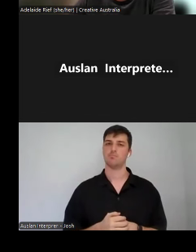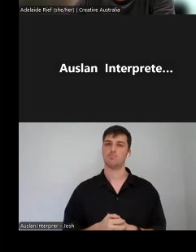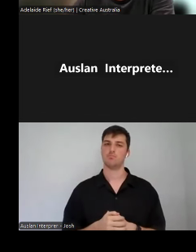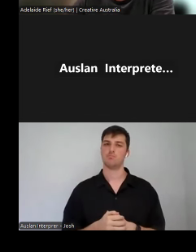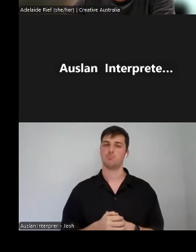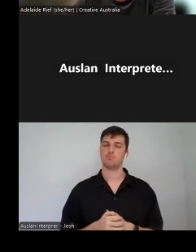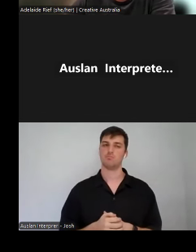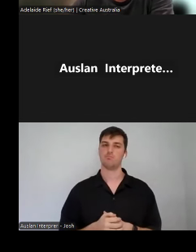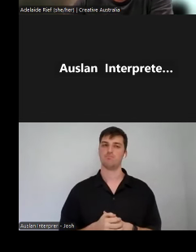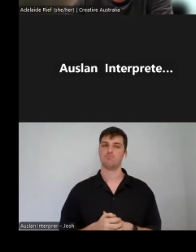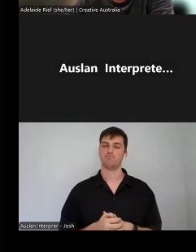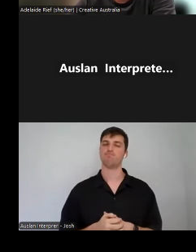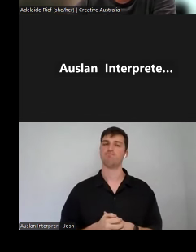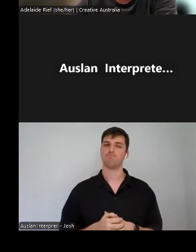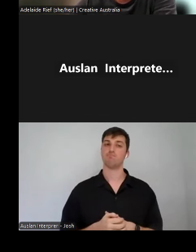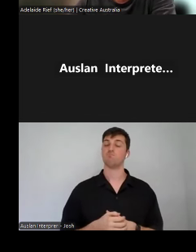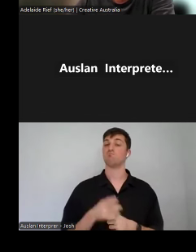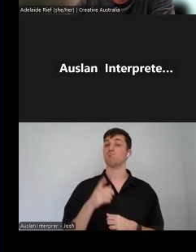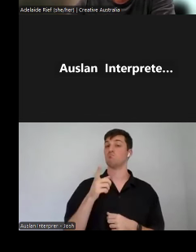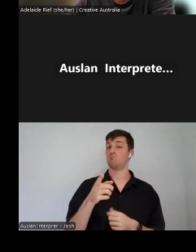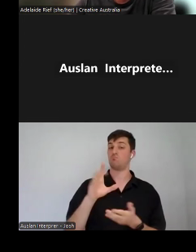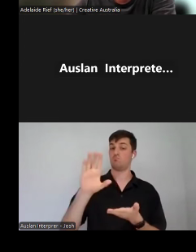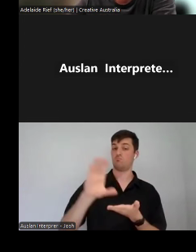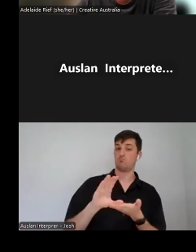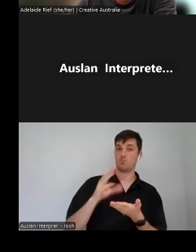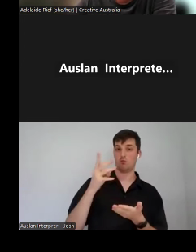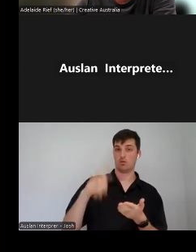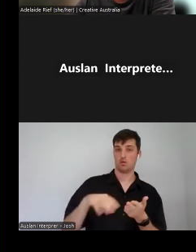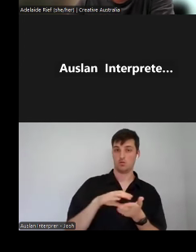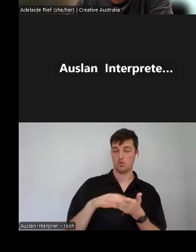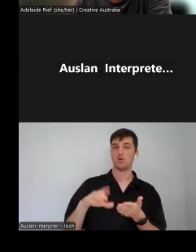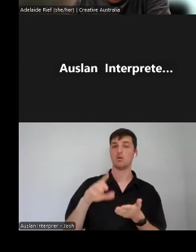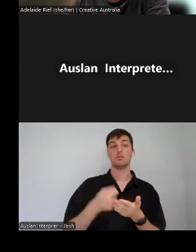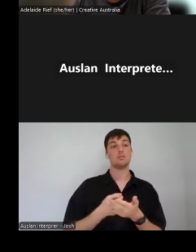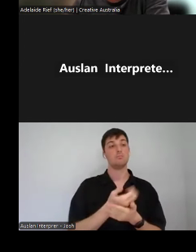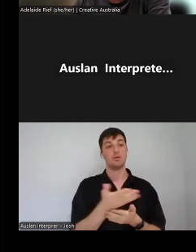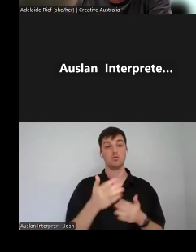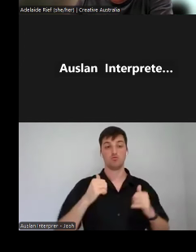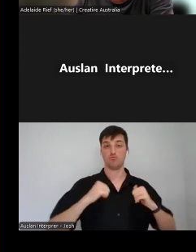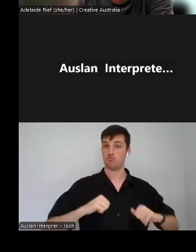I've mentioned that you can spend your $3,000 on the cost of training courses with one of the